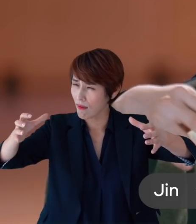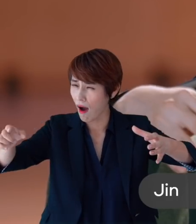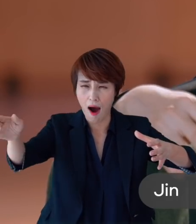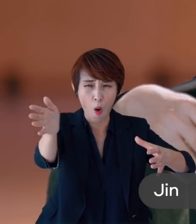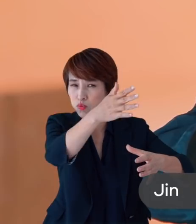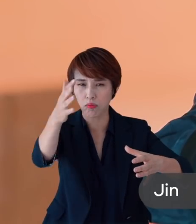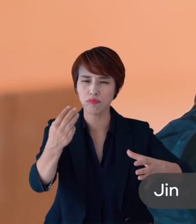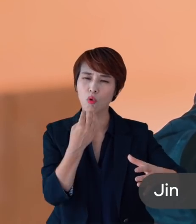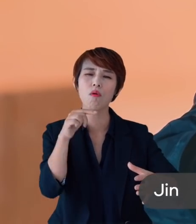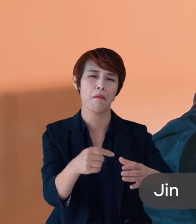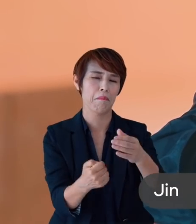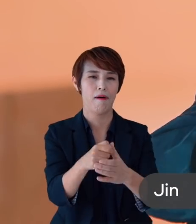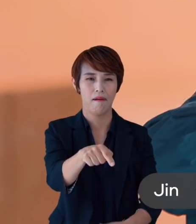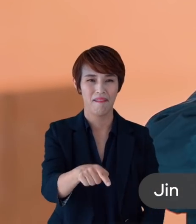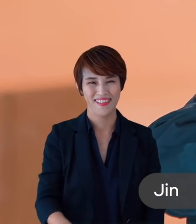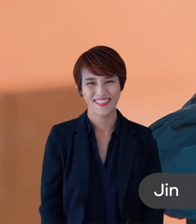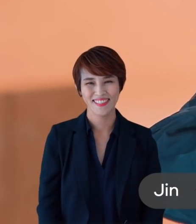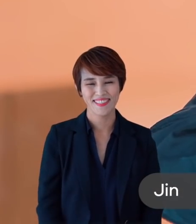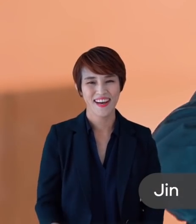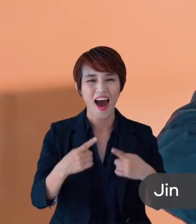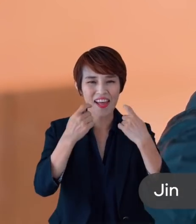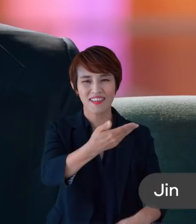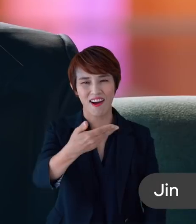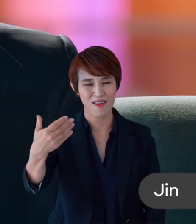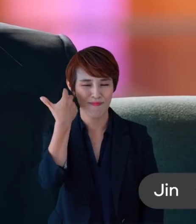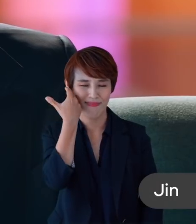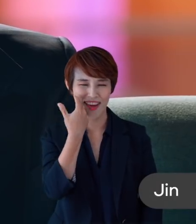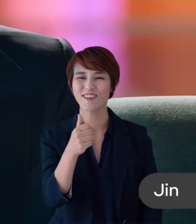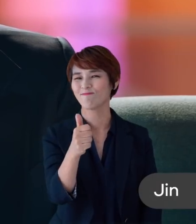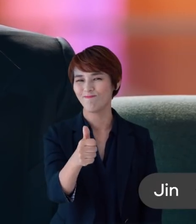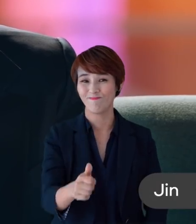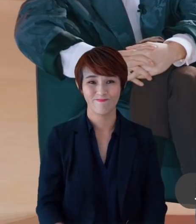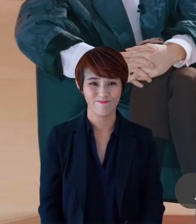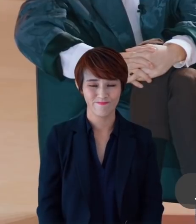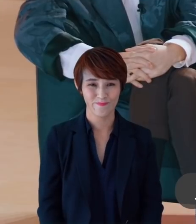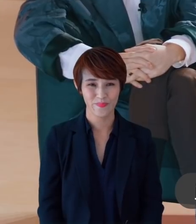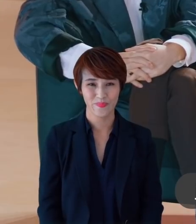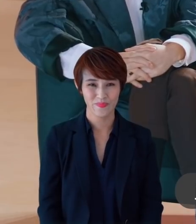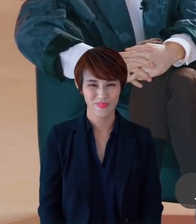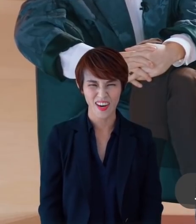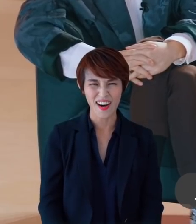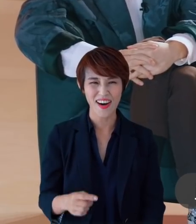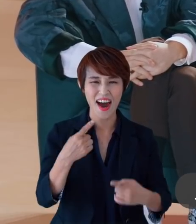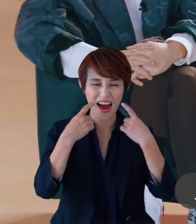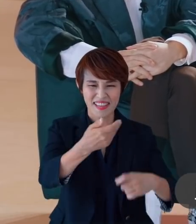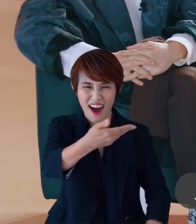Jin: Once things improve with the pandemic, you won’t want to miss out on the vibe by the Hangang River. j-hope: I’ve gone with Jung Kook to the river and enjoyed a beer over some ramen.